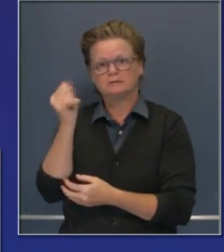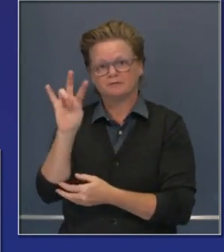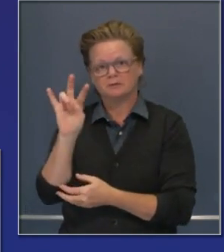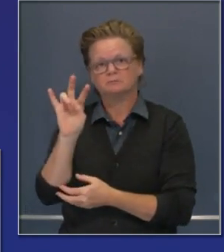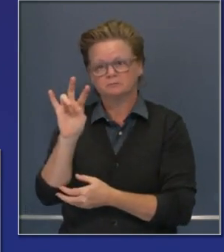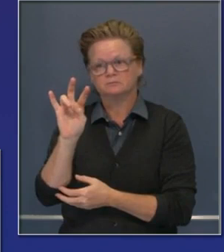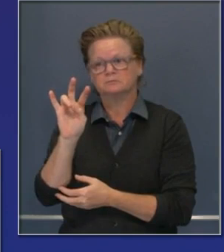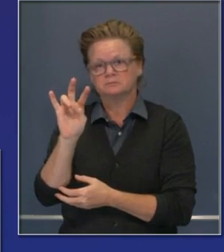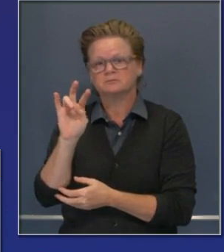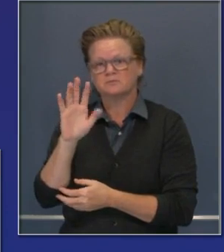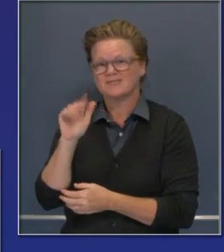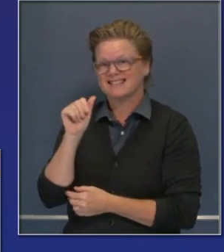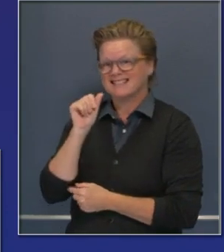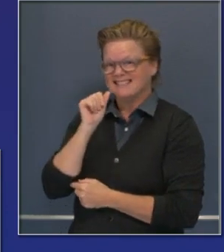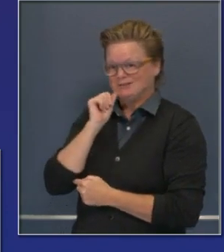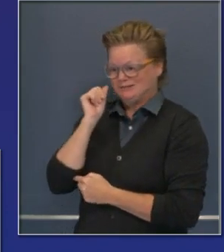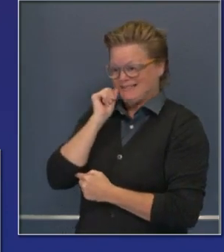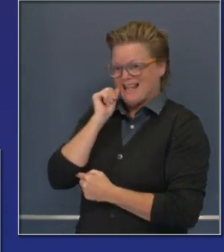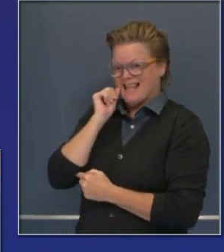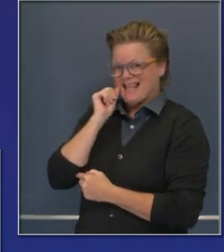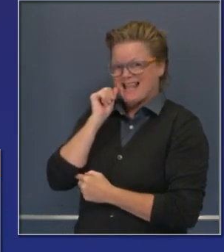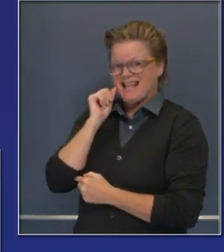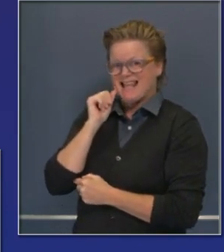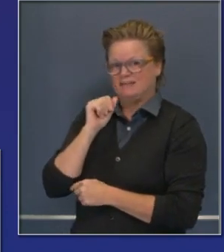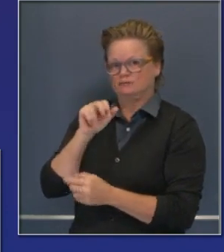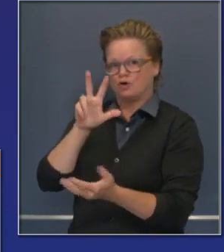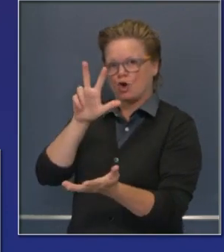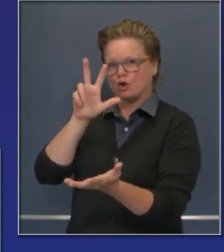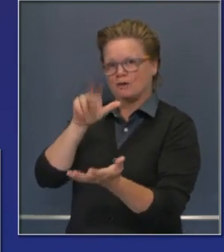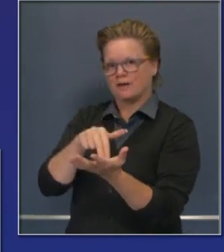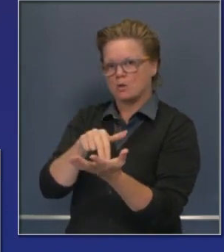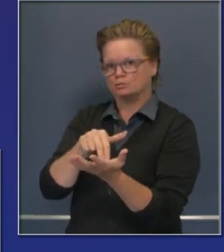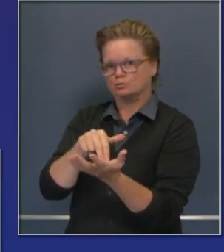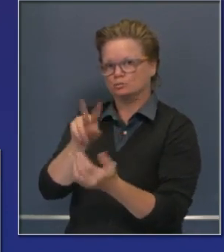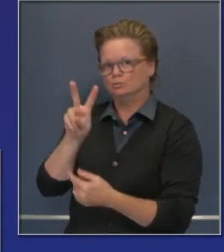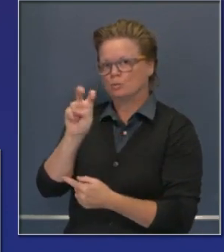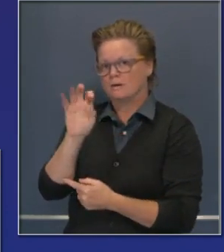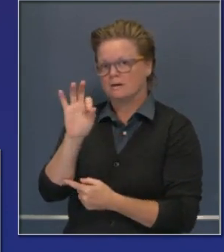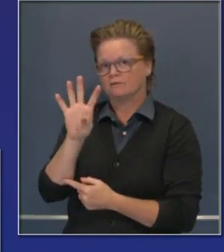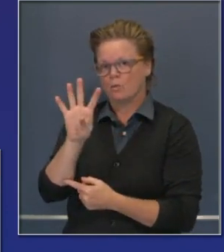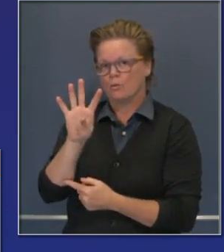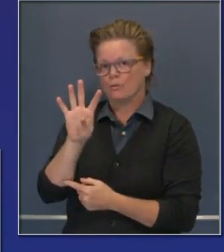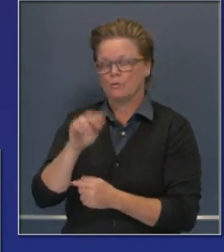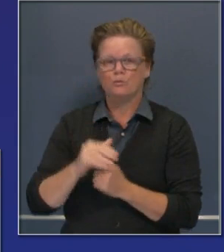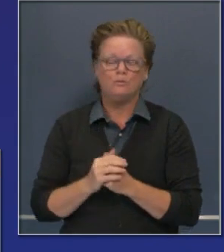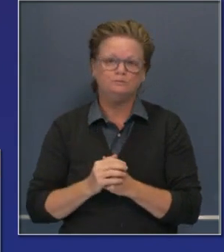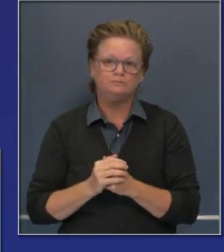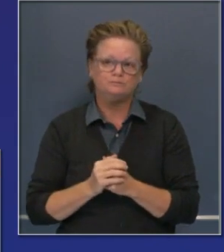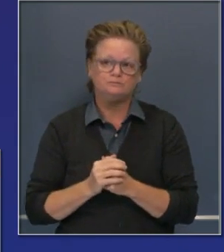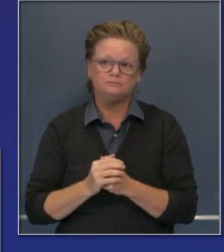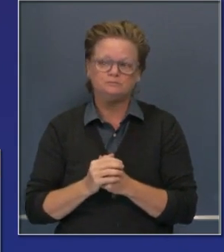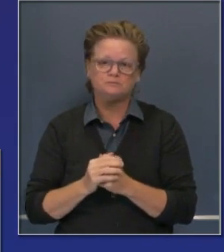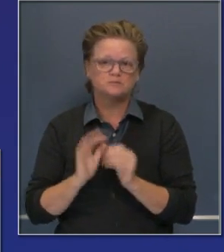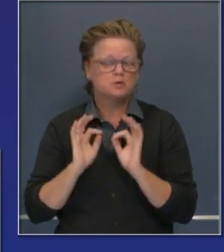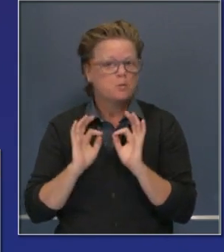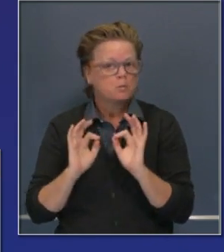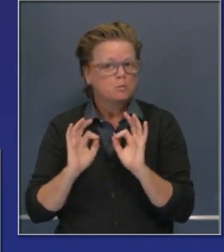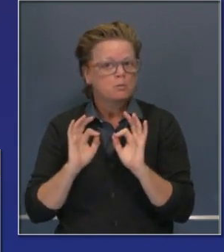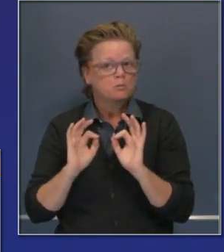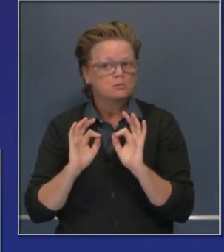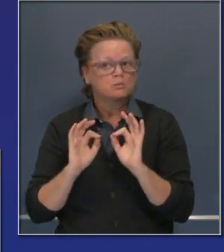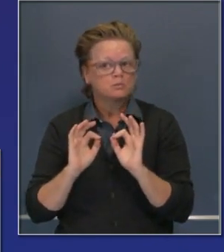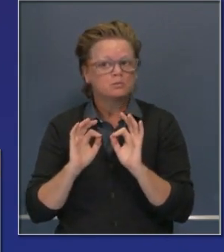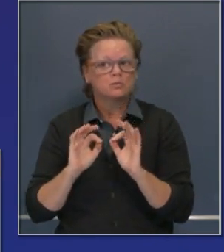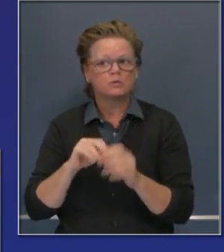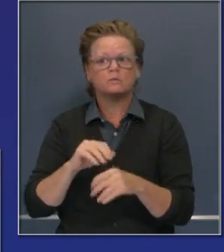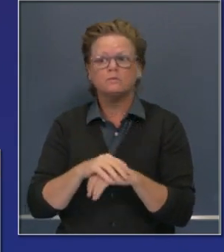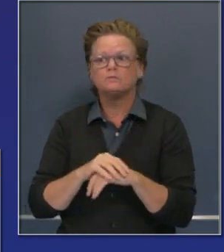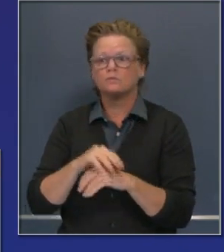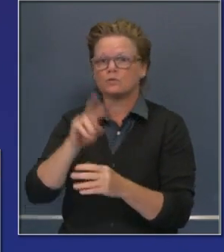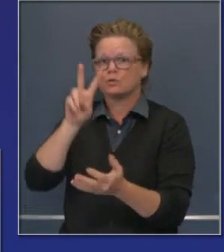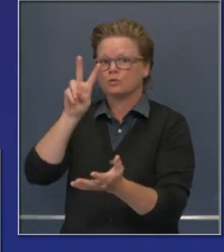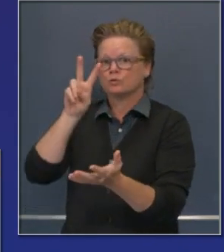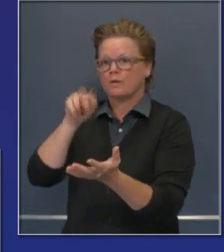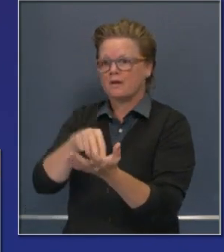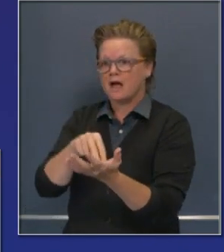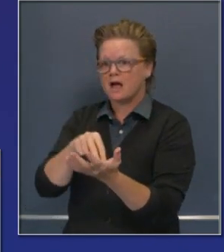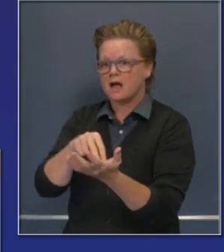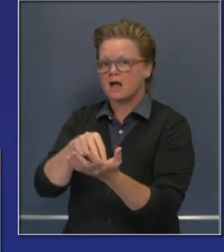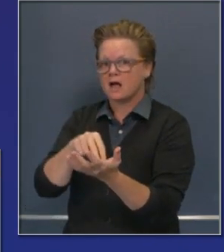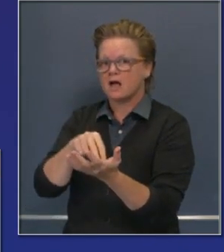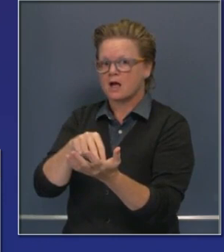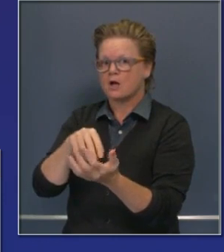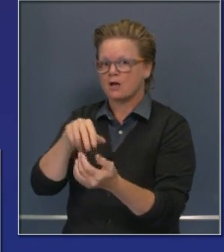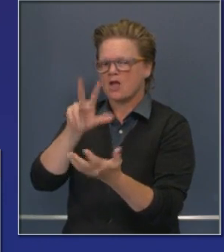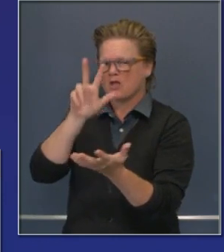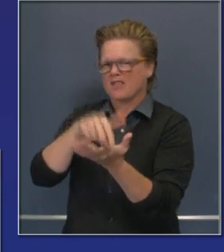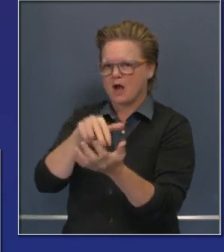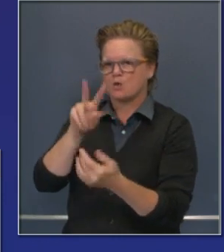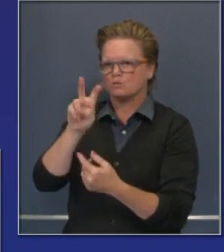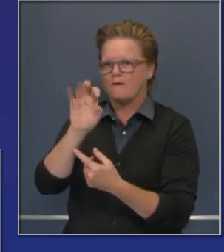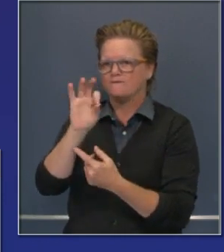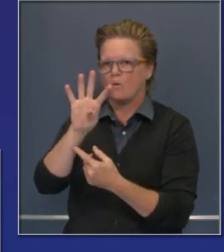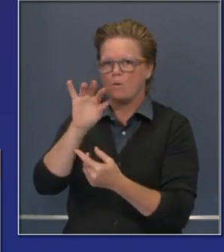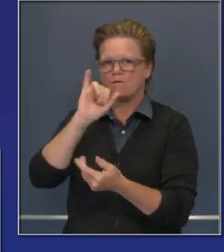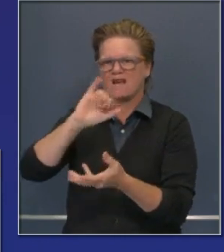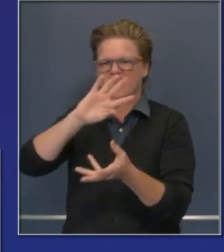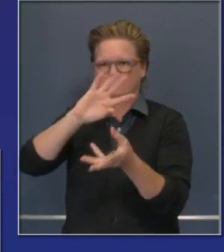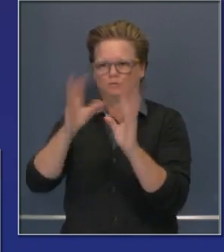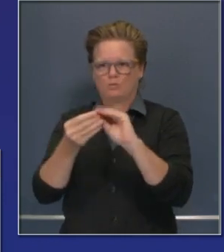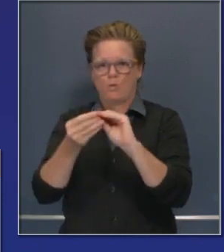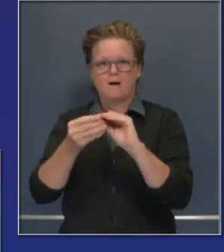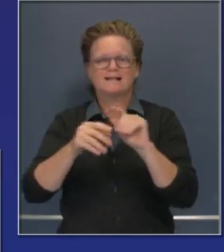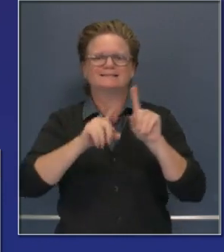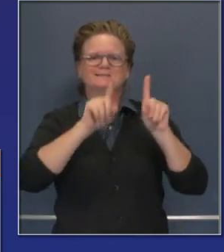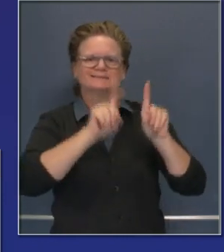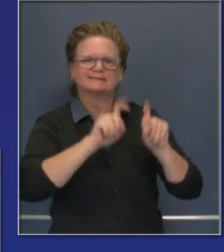WE’VE AVERAGED SOME THIRTY FOUR HUNDRED CASES WERE DOWN MODESTLY WITH THE LATEST REPORT 3294 CASES AS PART OF THIS REPORT BY THE WAY, THOSE THIRTY TWO HUNDRED AND NINETY FOUR CASES